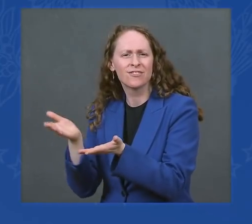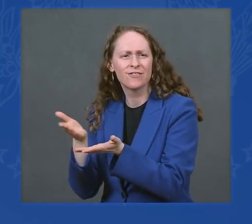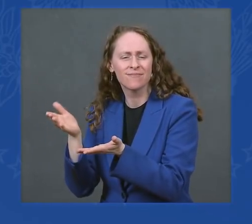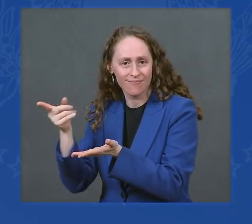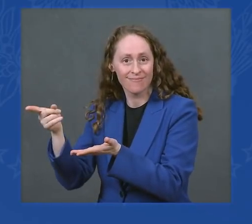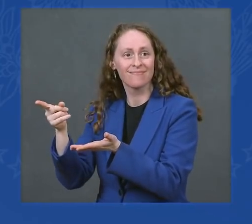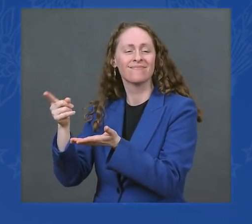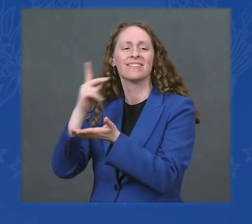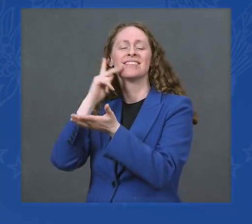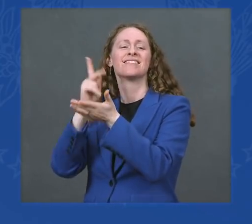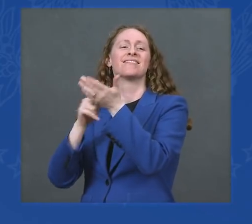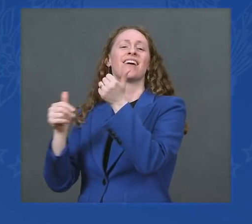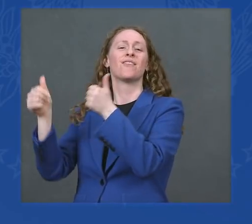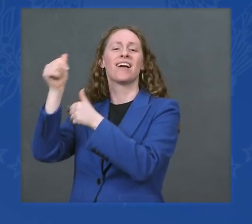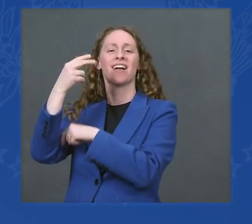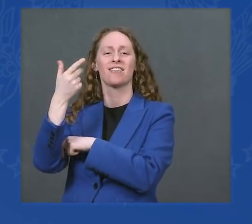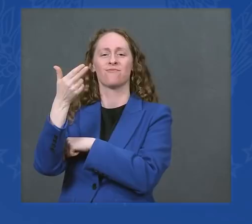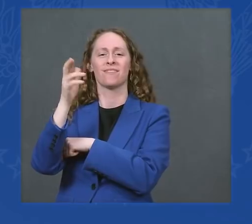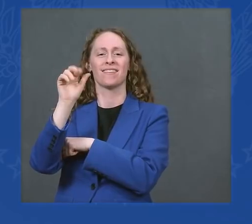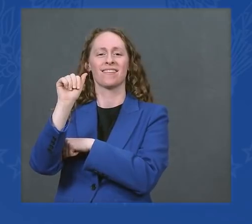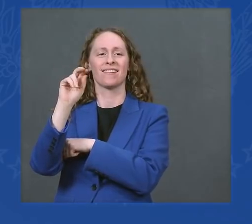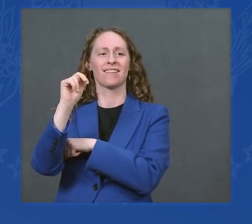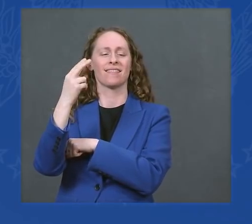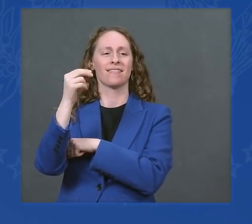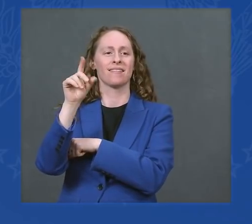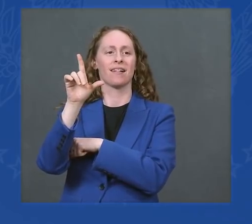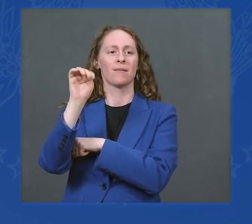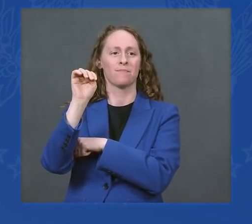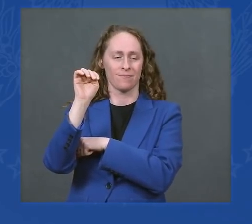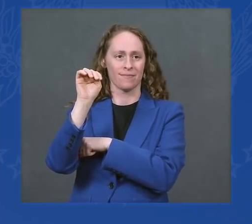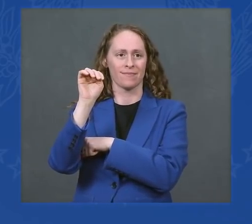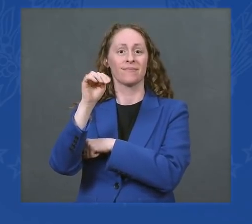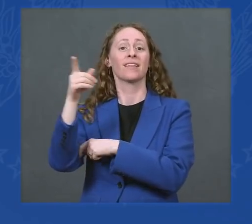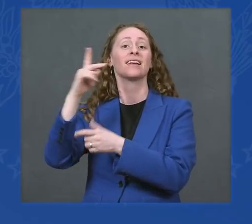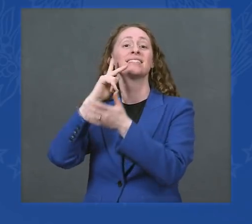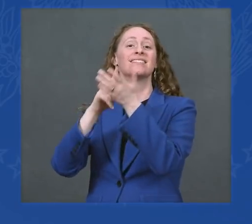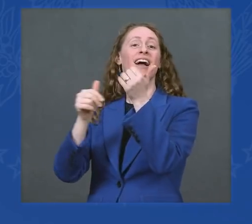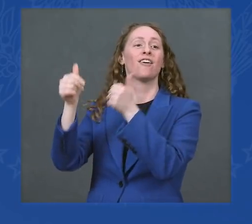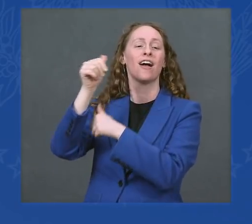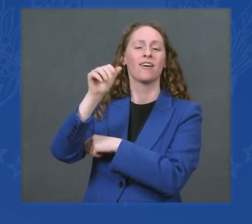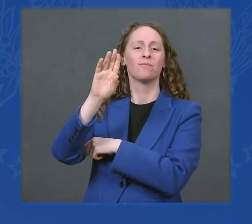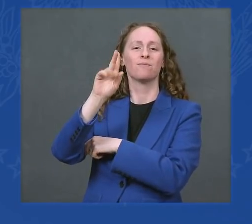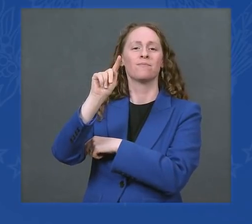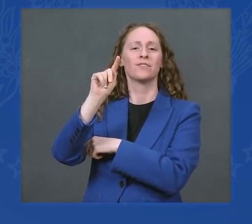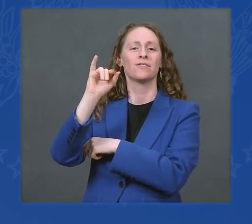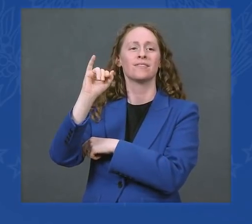of Energy Secretary Buttigieg from the Department of Transportation. We have Representative Jim Cooper